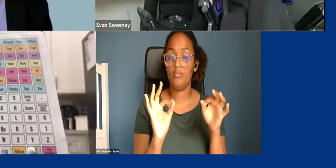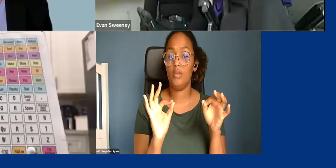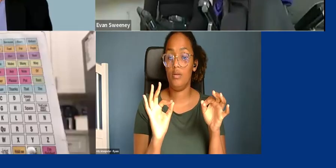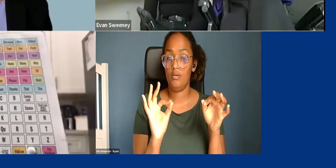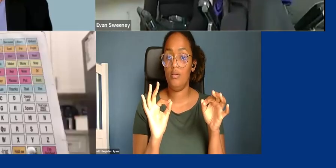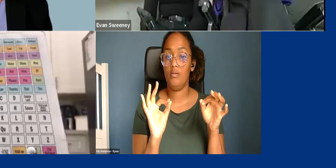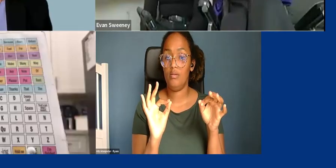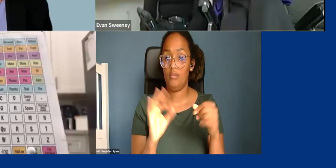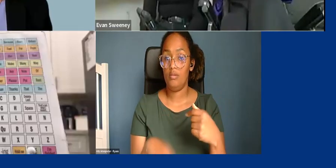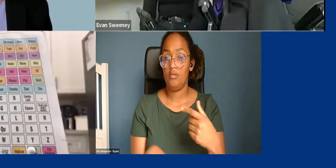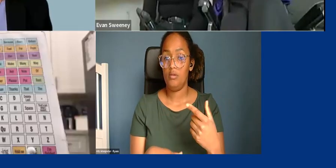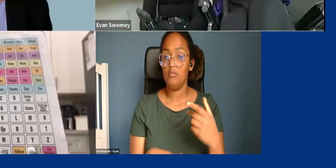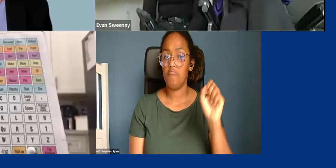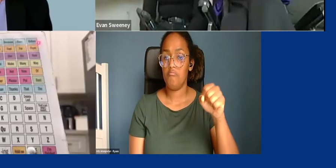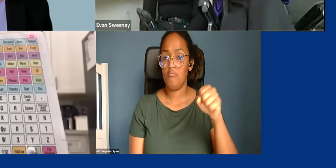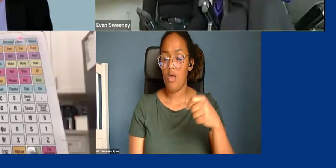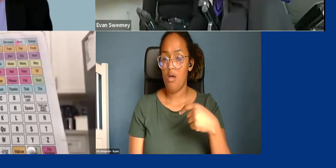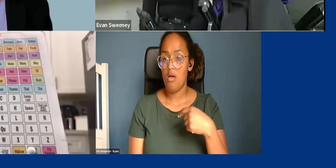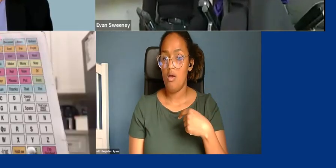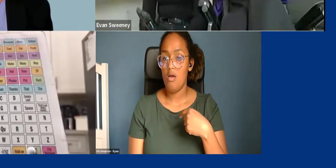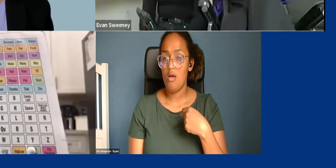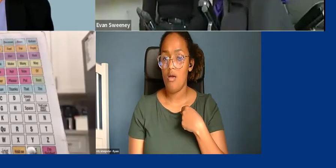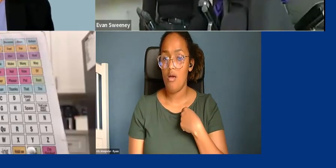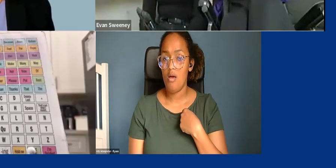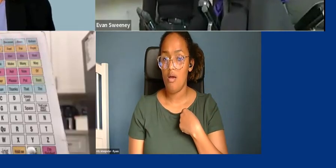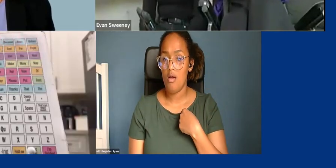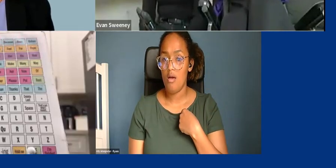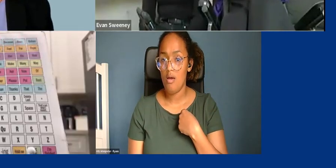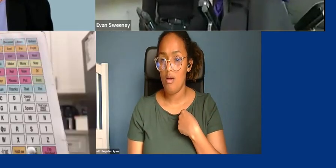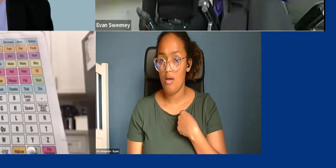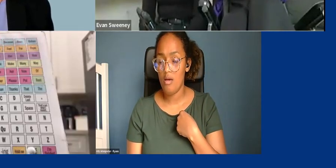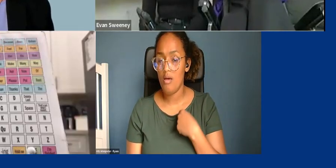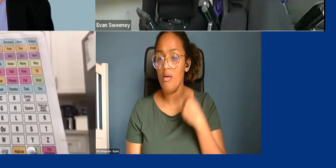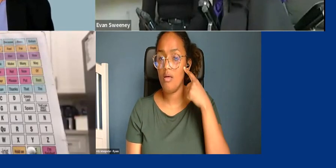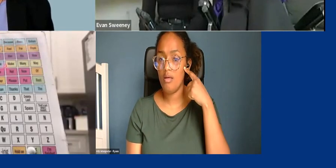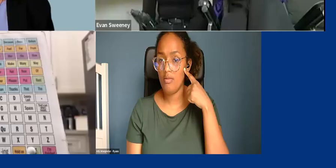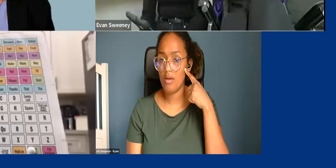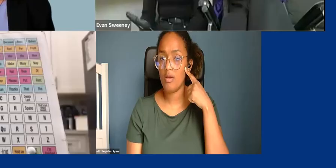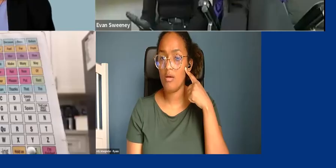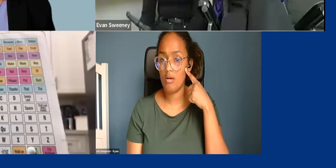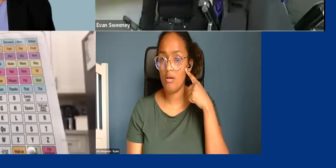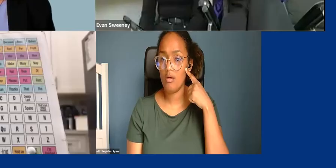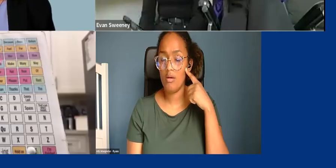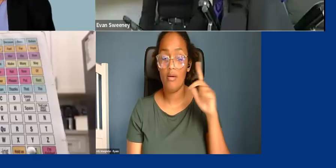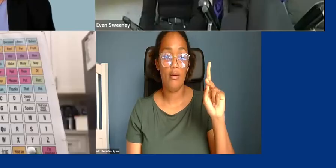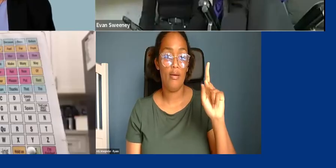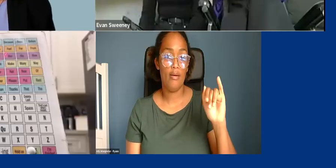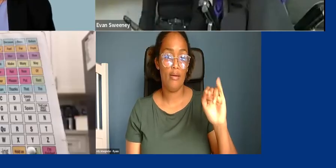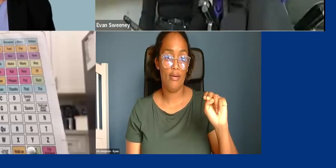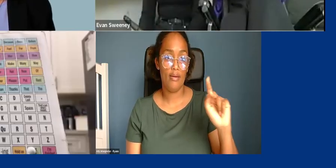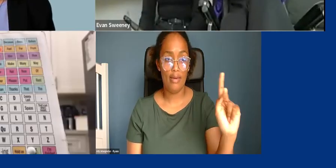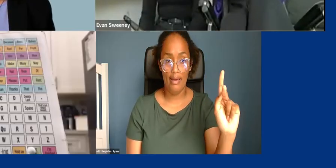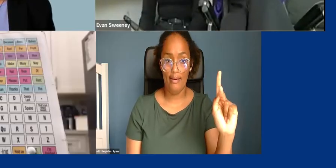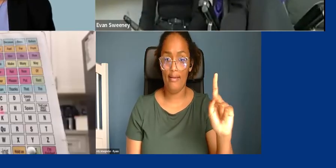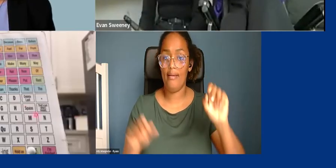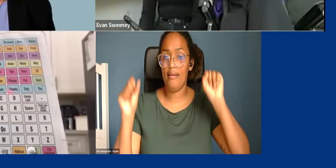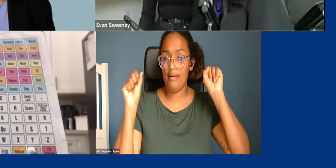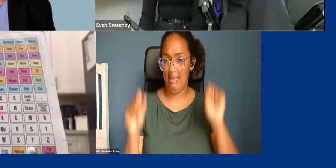can be so helpful.